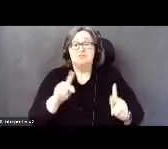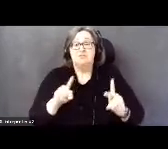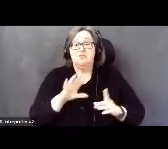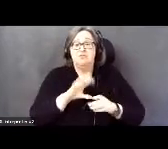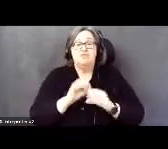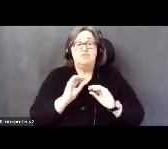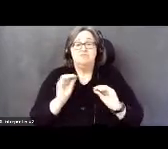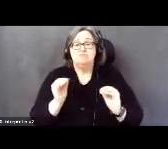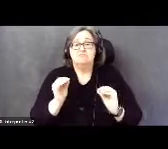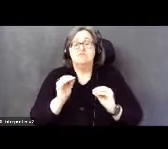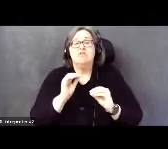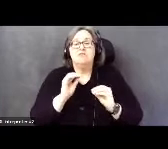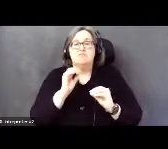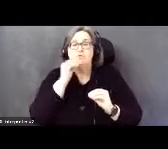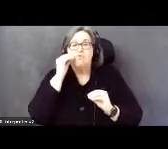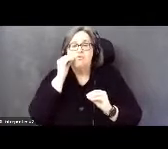world who have suffered head injuries